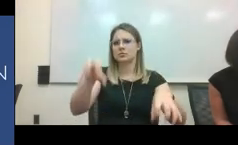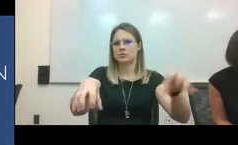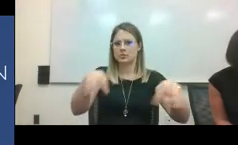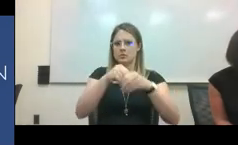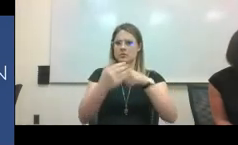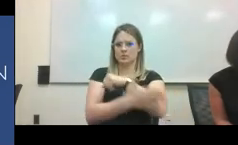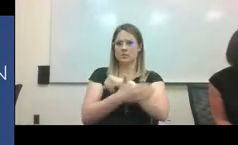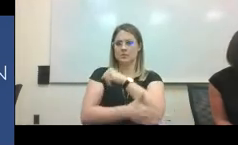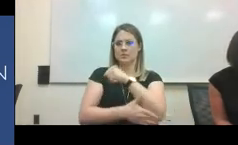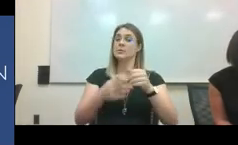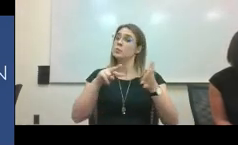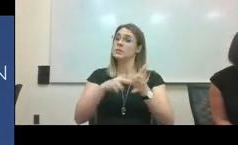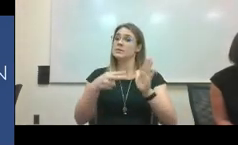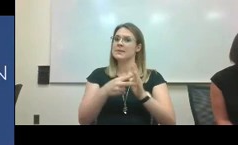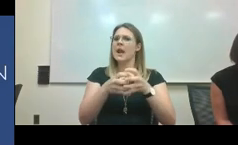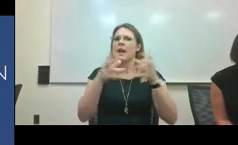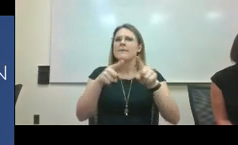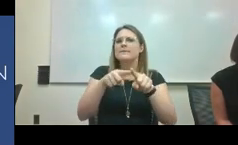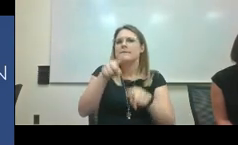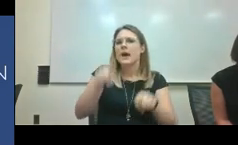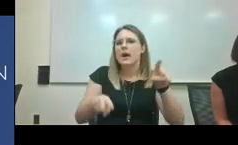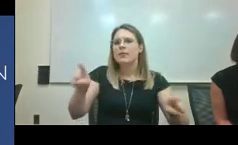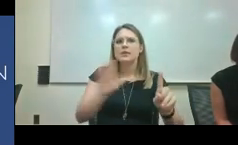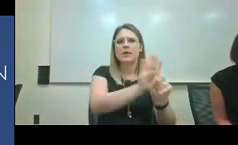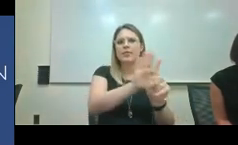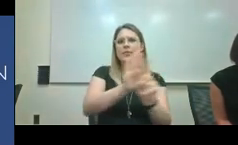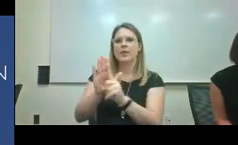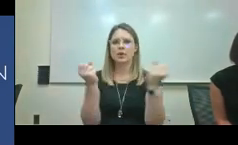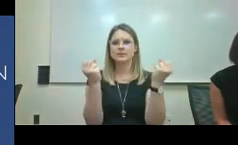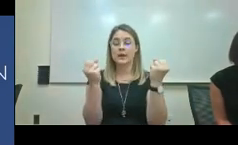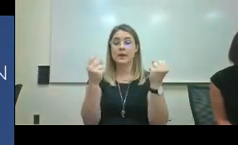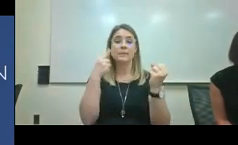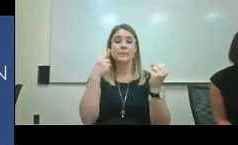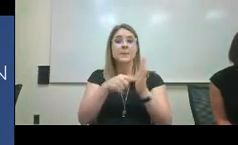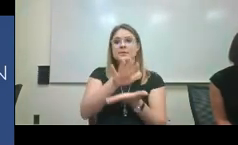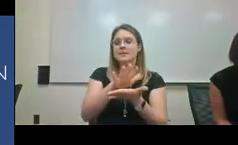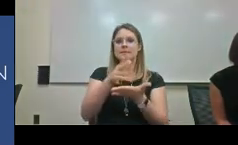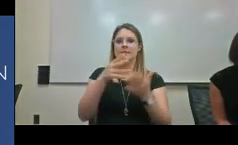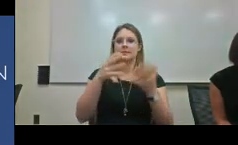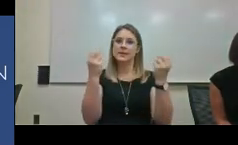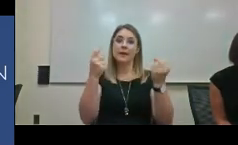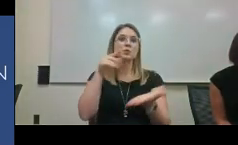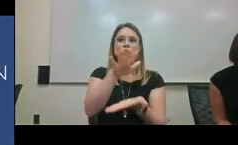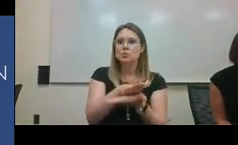of regional variation and their sign languages that they were using. So, the sign for school, the sign for lots of familiar words